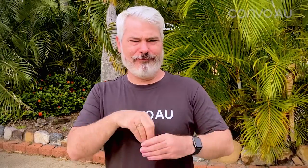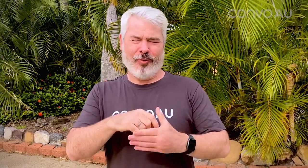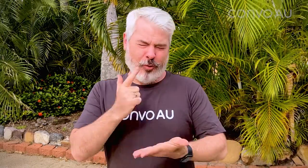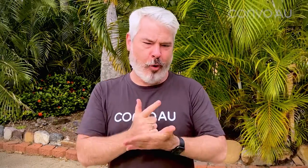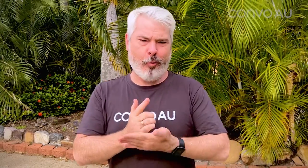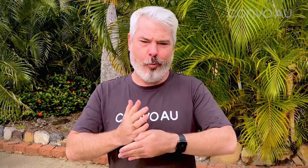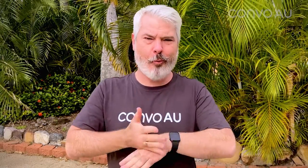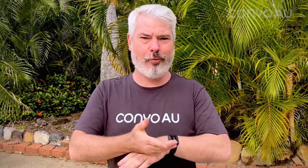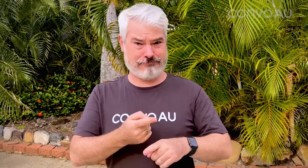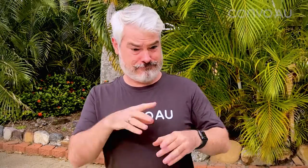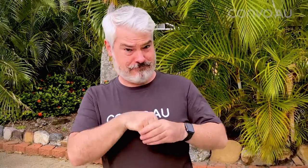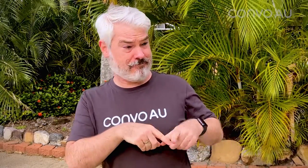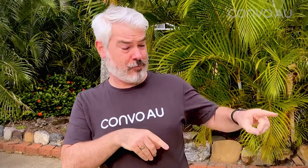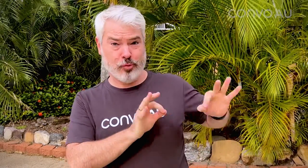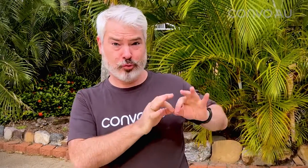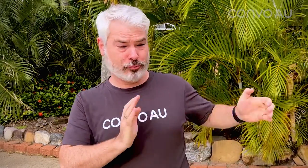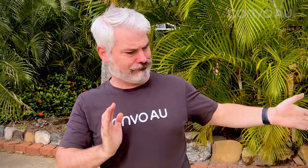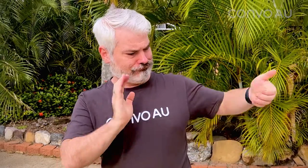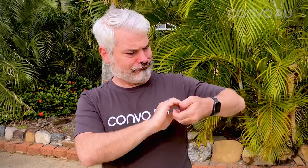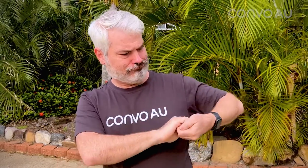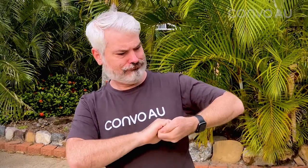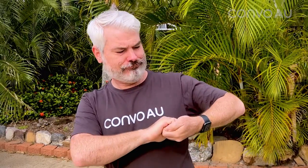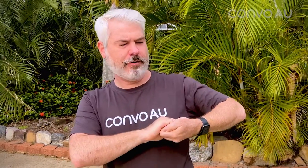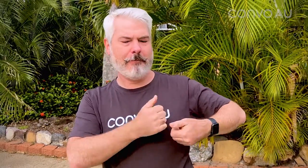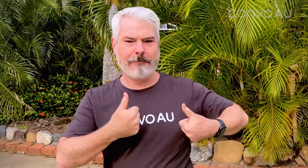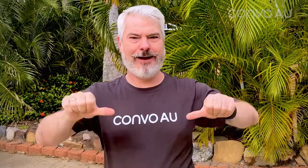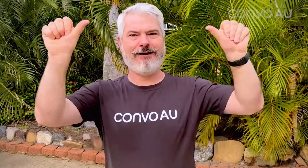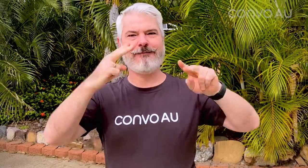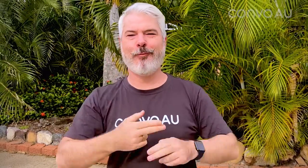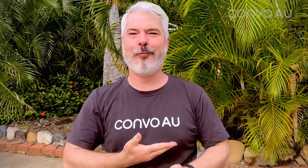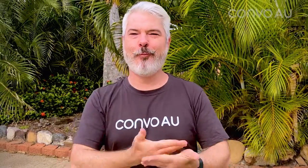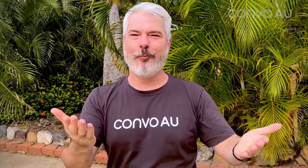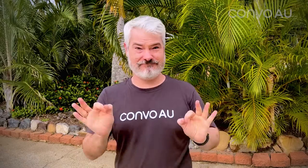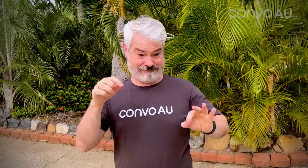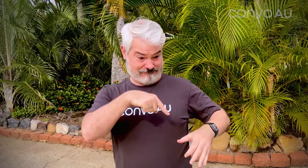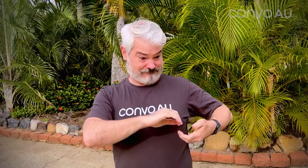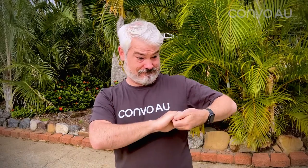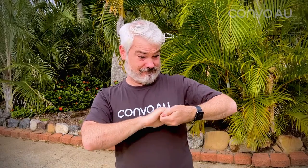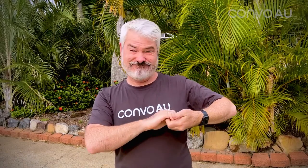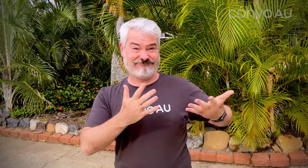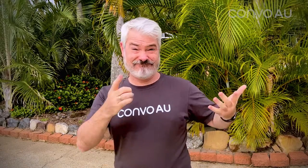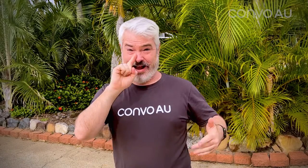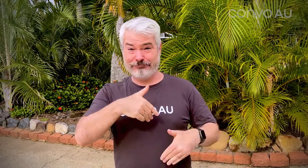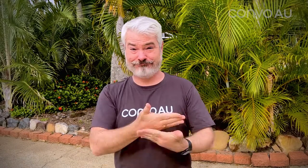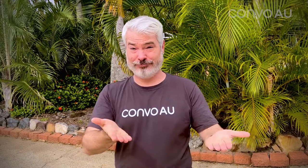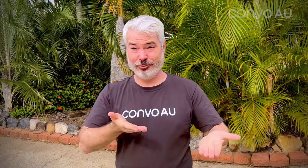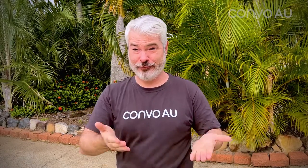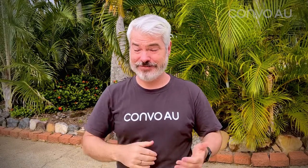It took a lot of hard work as a team with our interpreters to offer this service for the Deaf community. Without this partnership, we wouldn’t be able to offer these services.